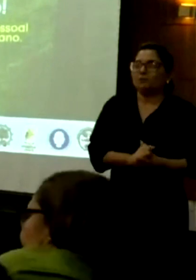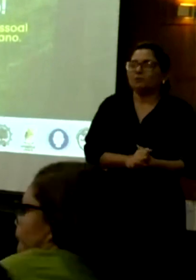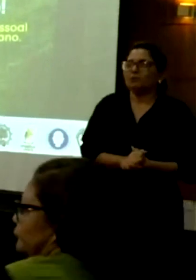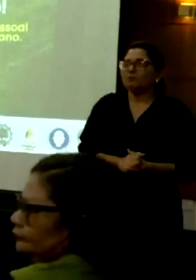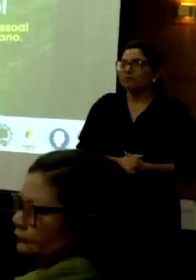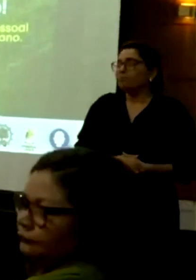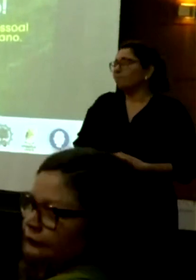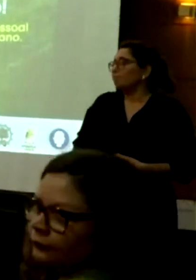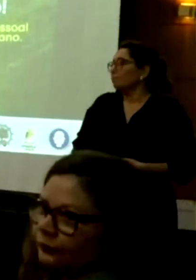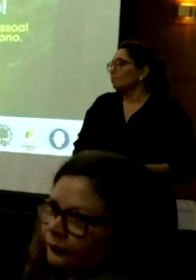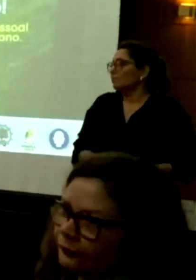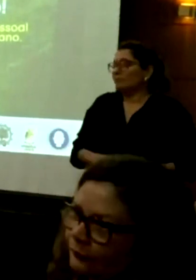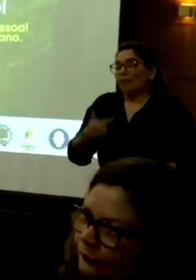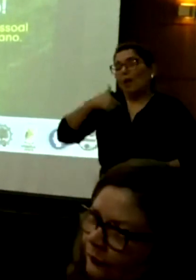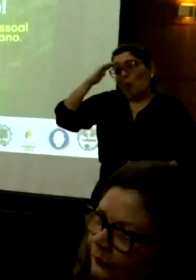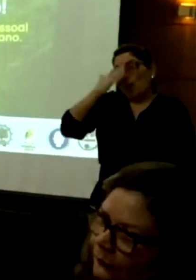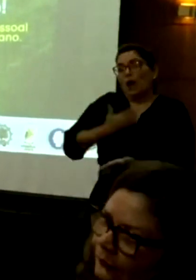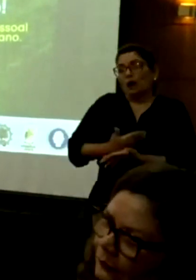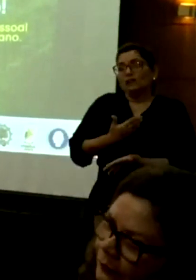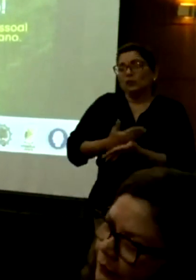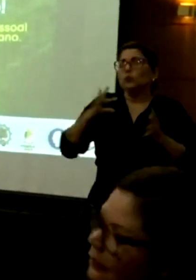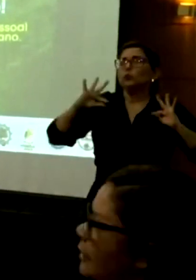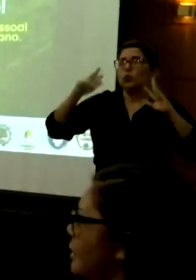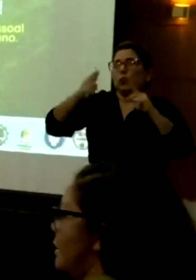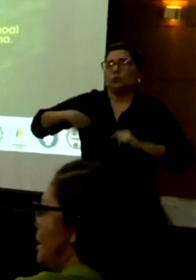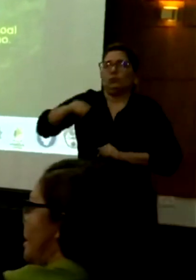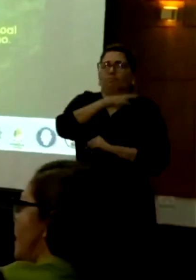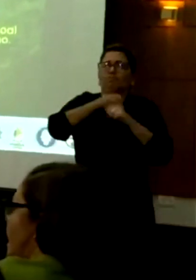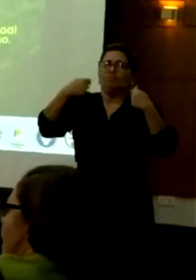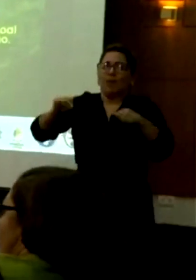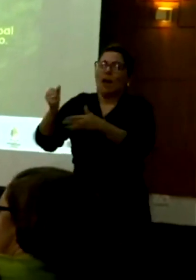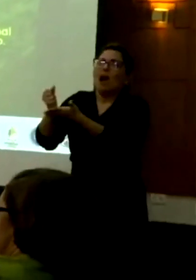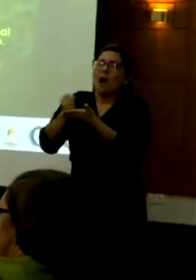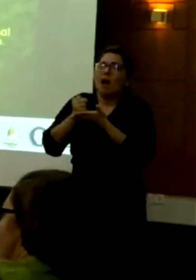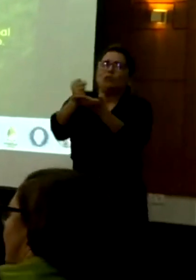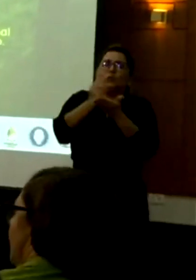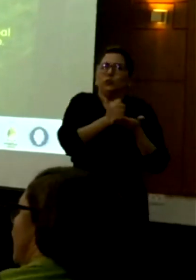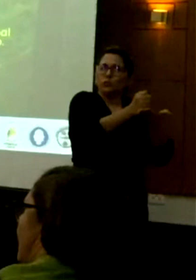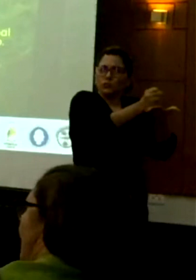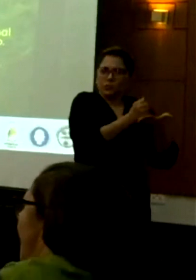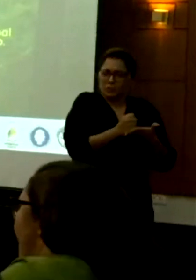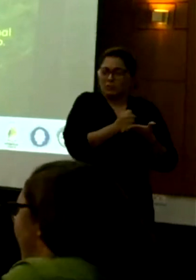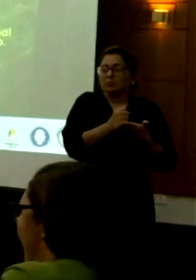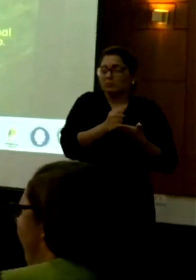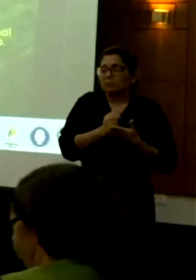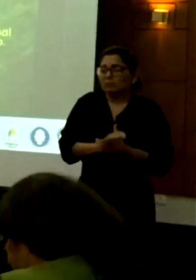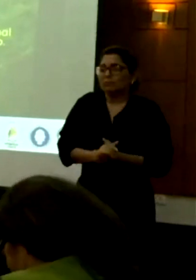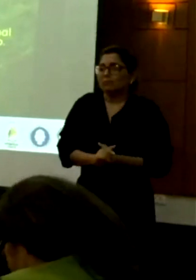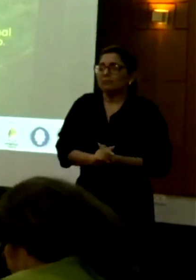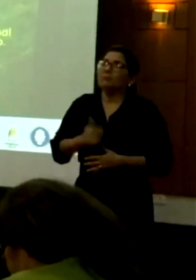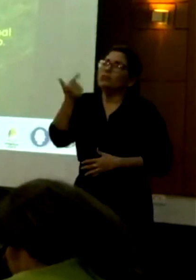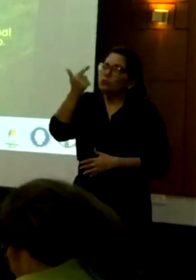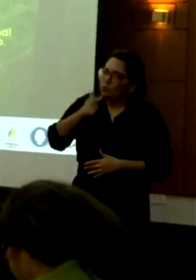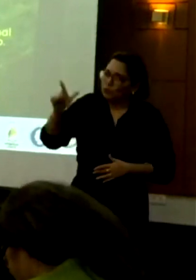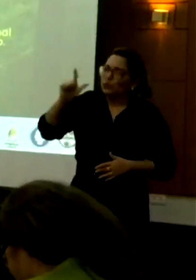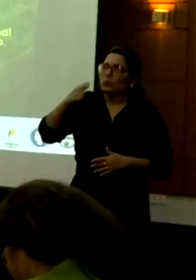I think everyone has to help each other , we're here again, I'm going to say that we're bringing the scientific part here